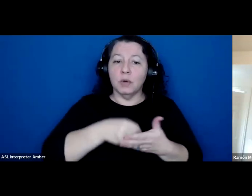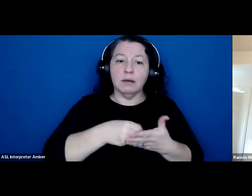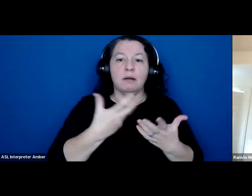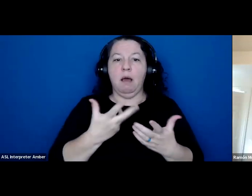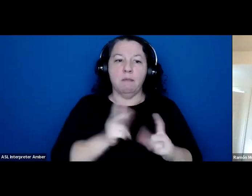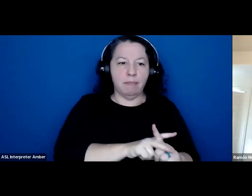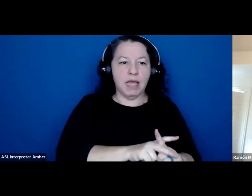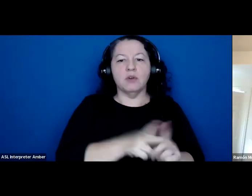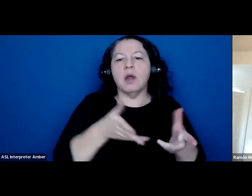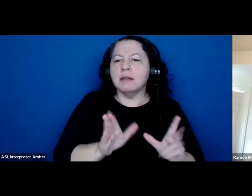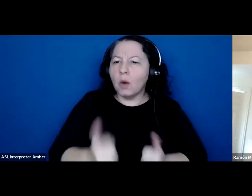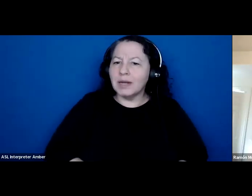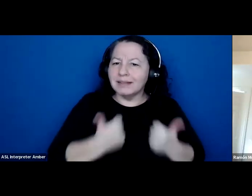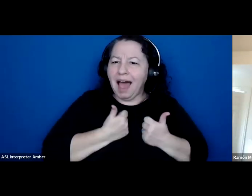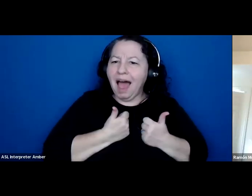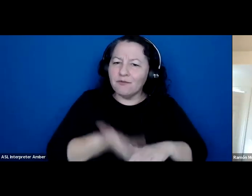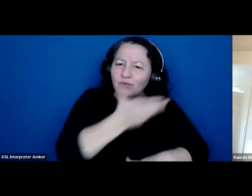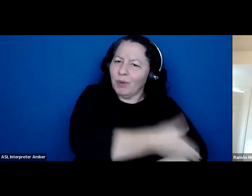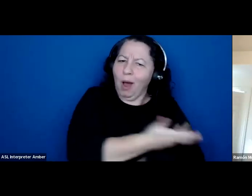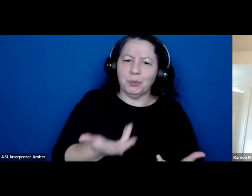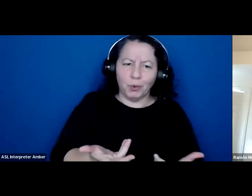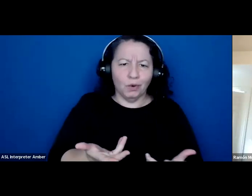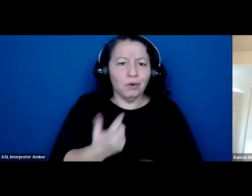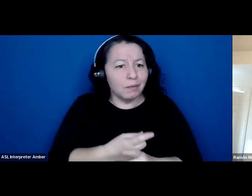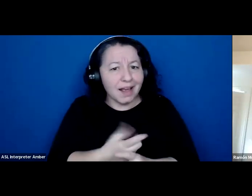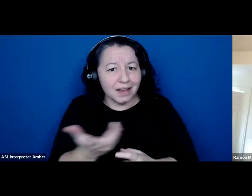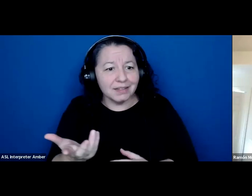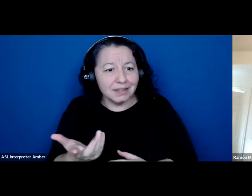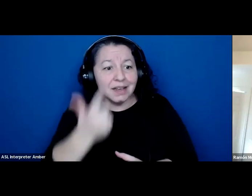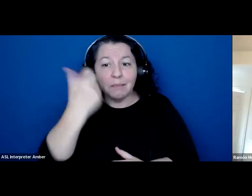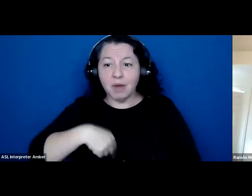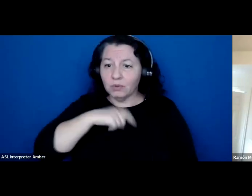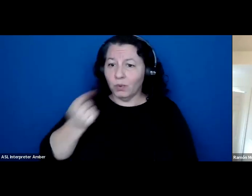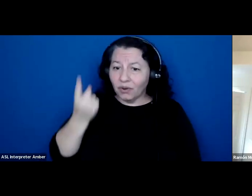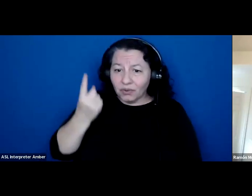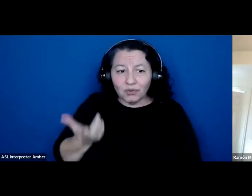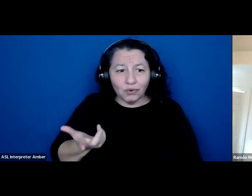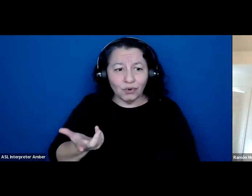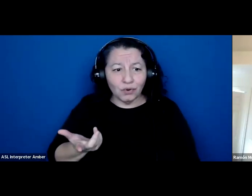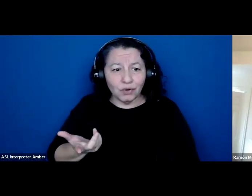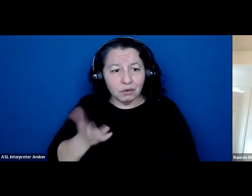allowed life to prosper. Right. Because we understood that